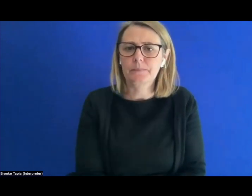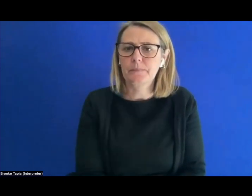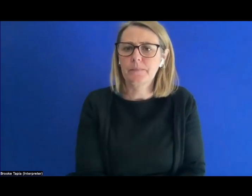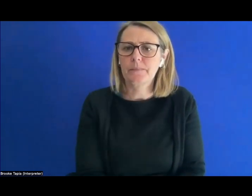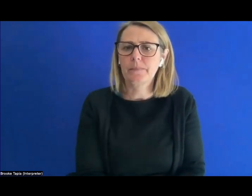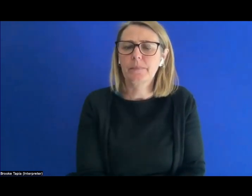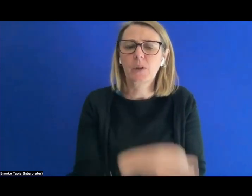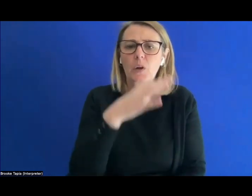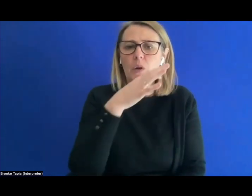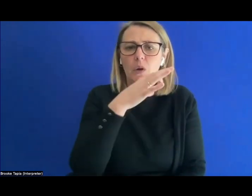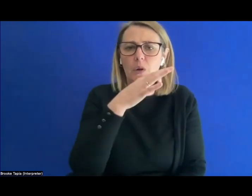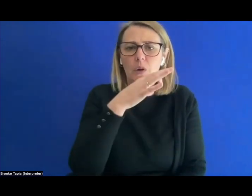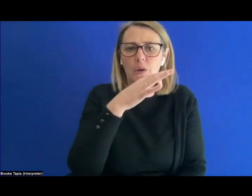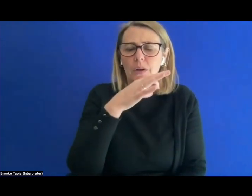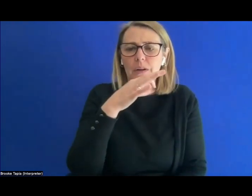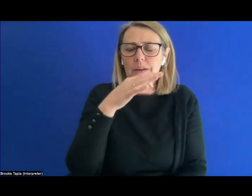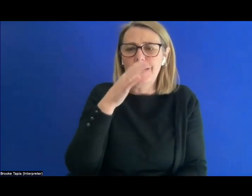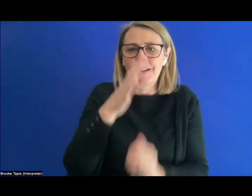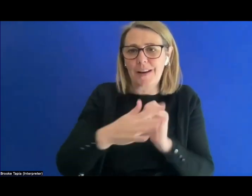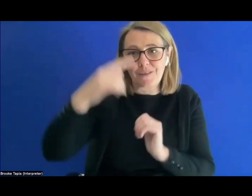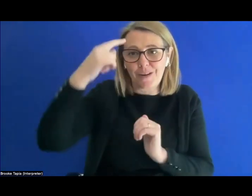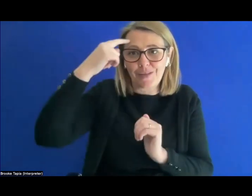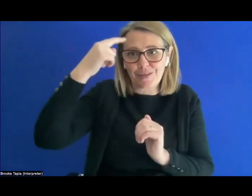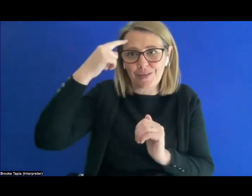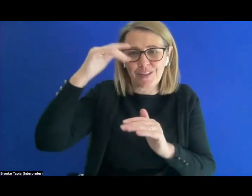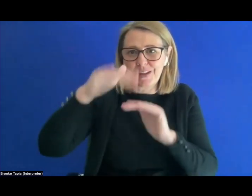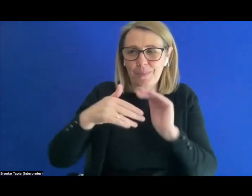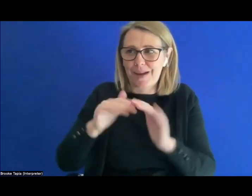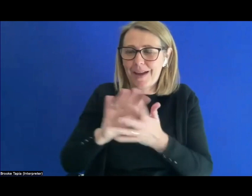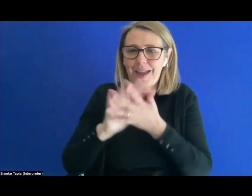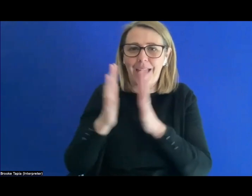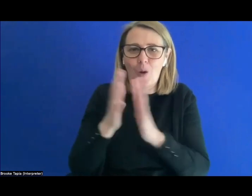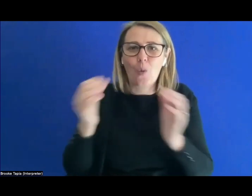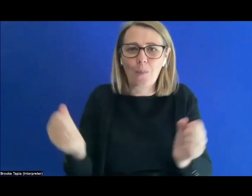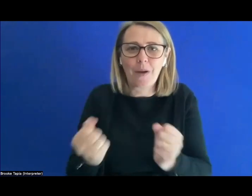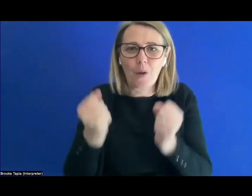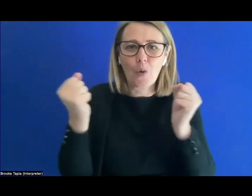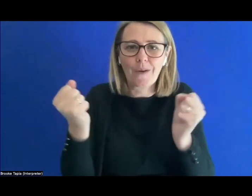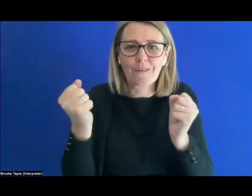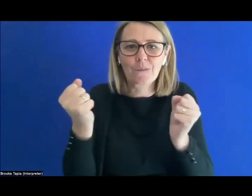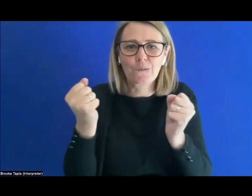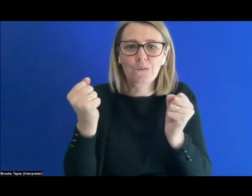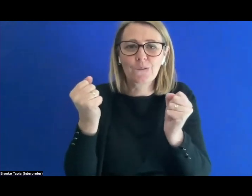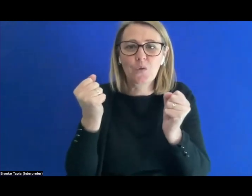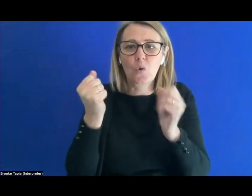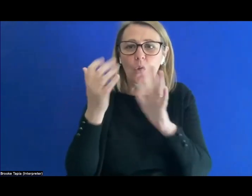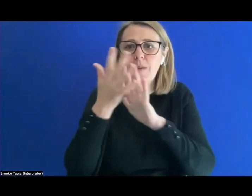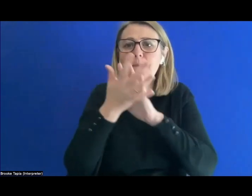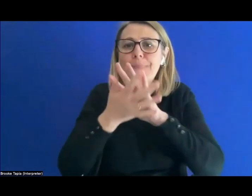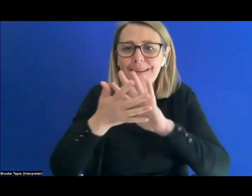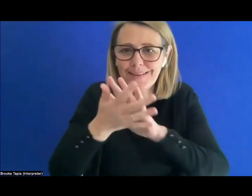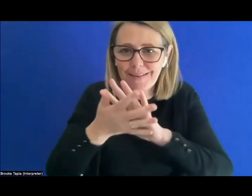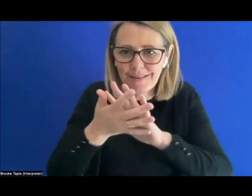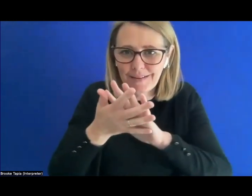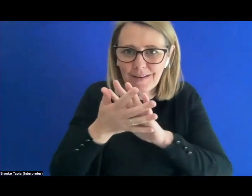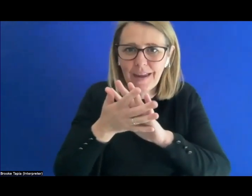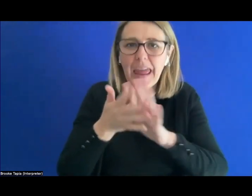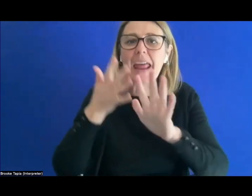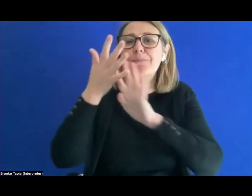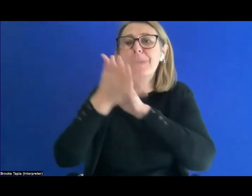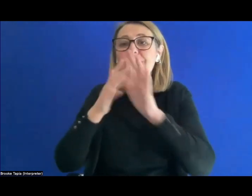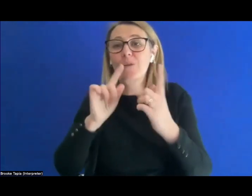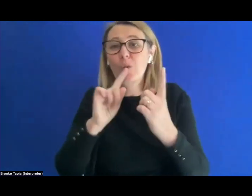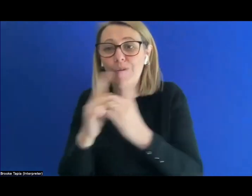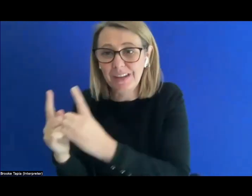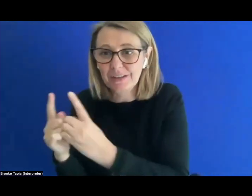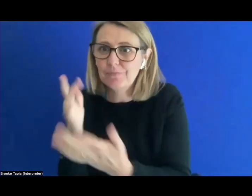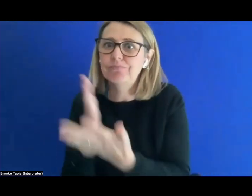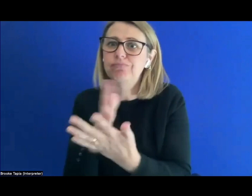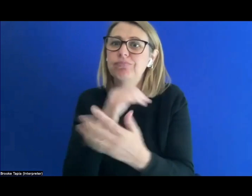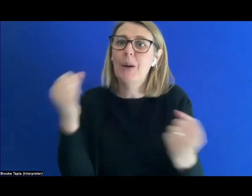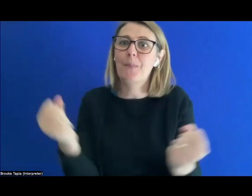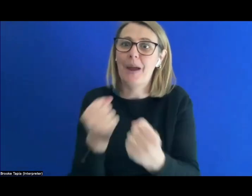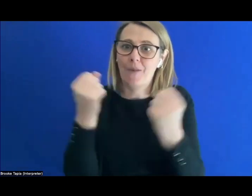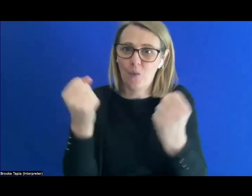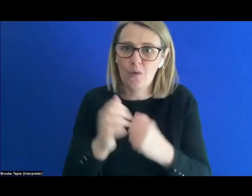underestimate the power of meaning and meaningful stuff. So, the power of somebody to move and